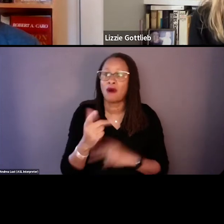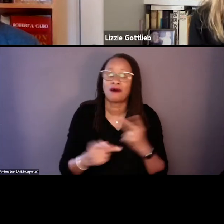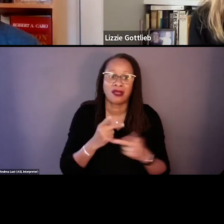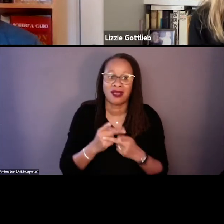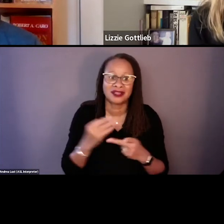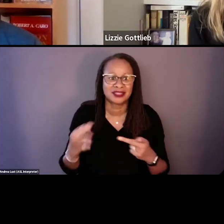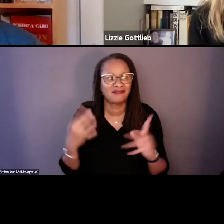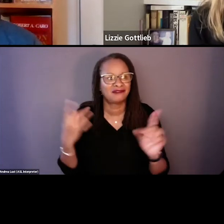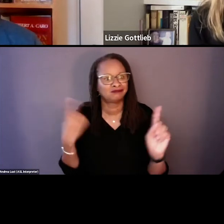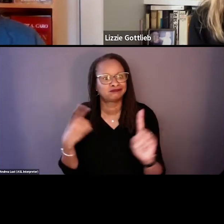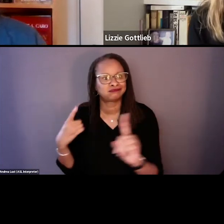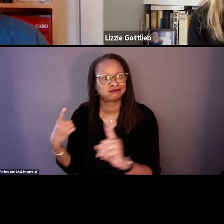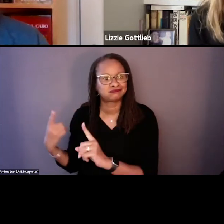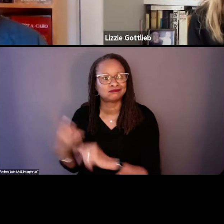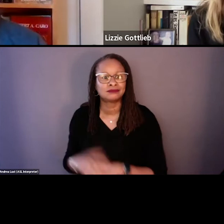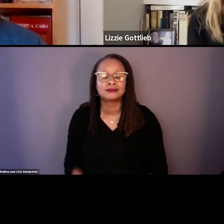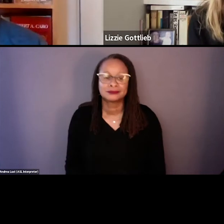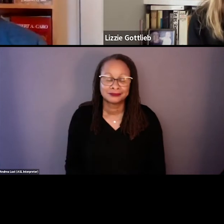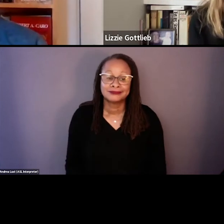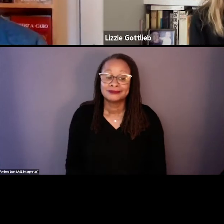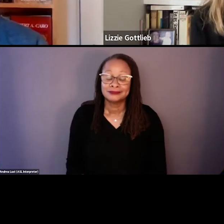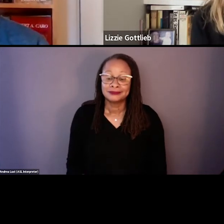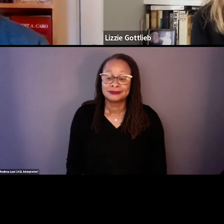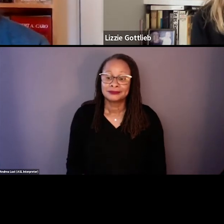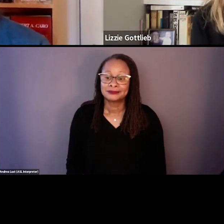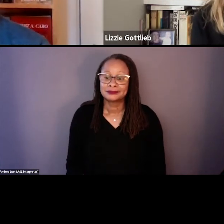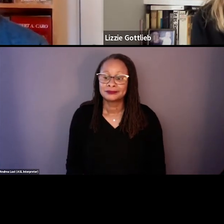in all sorts of endeavors. Yeah. His advice.